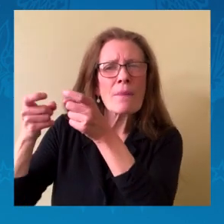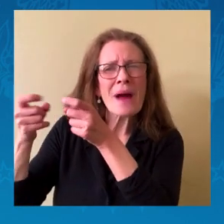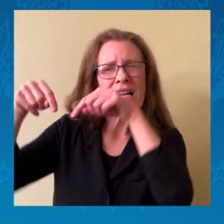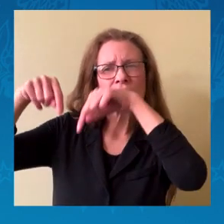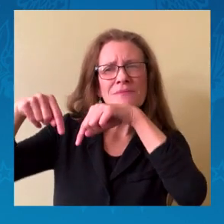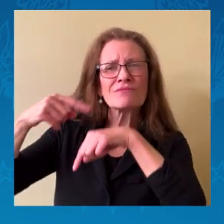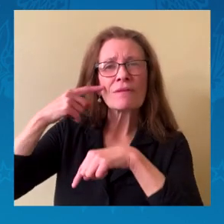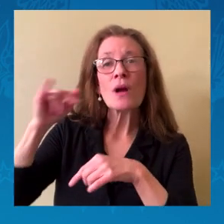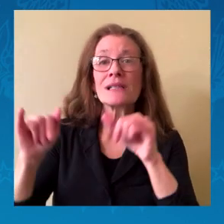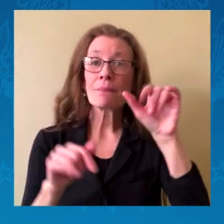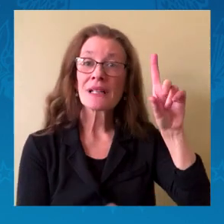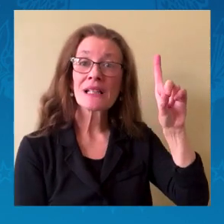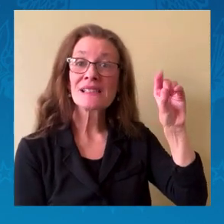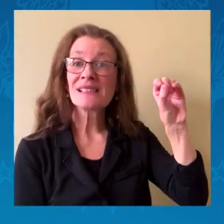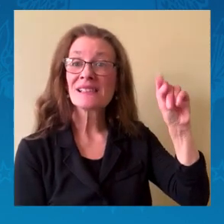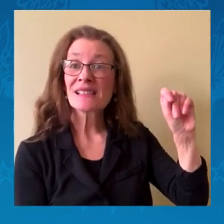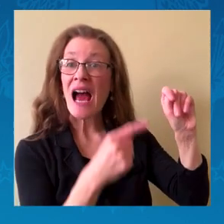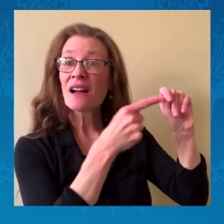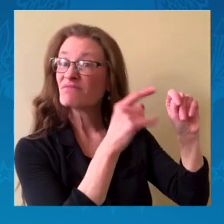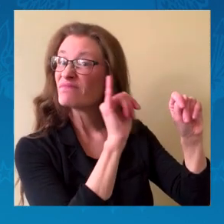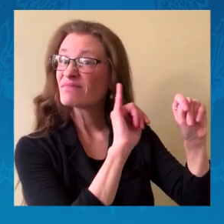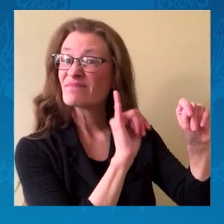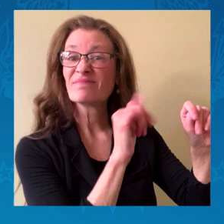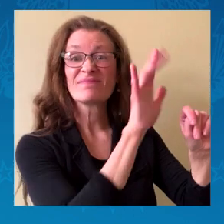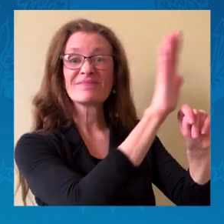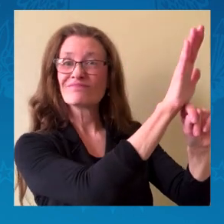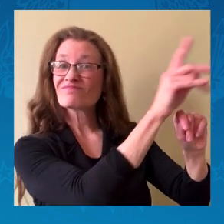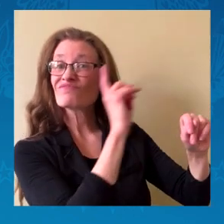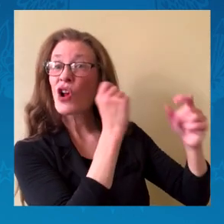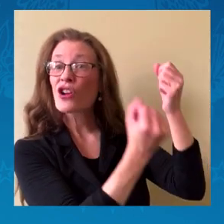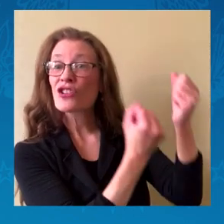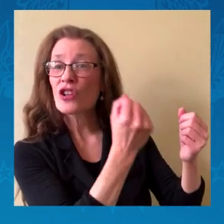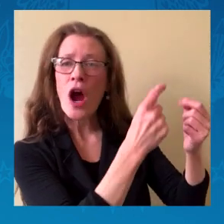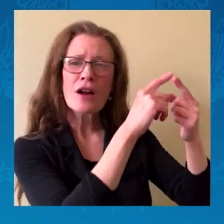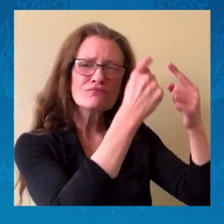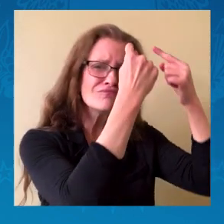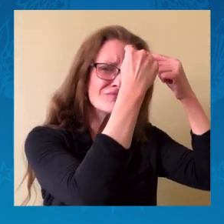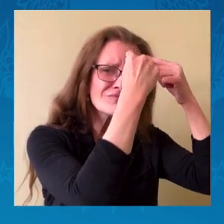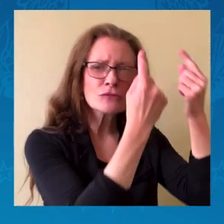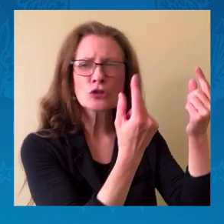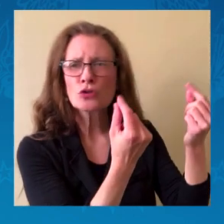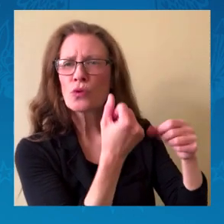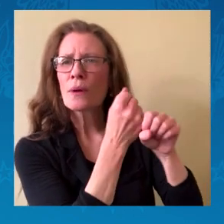has been doing the work of continuing to streamline launch regulations to ensure safety